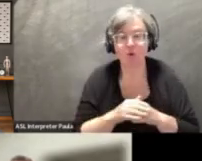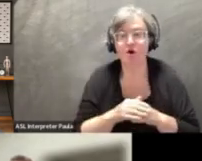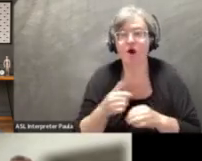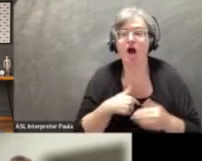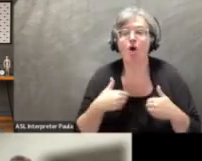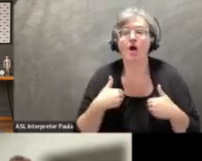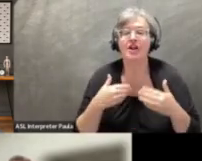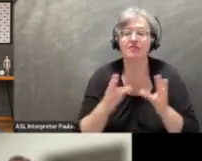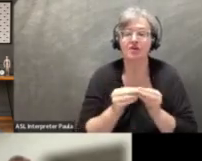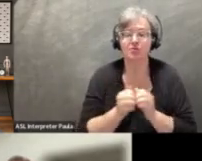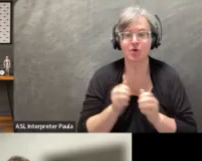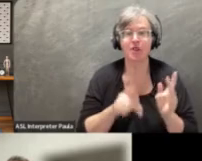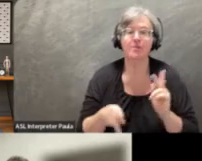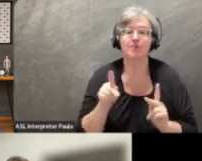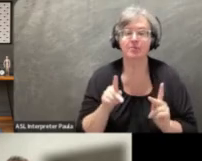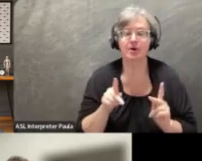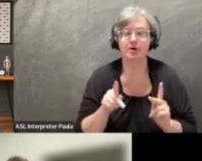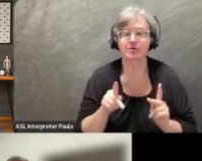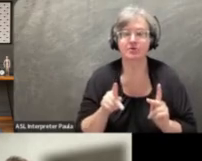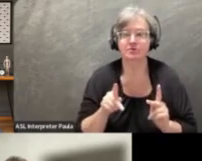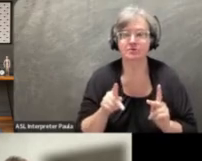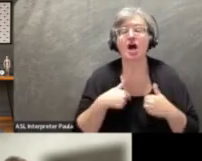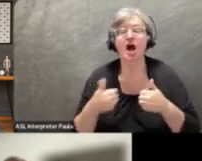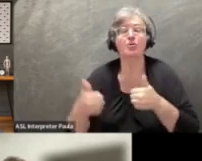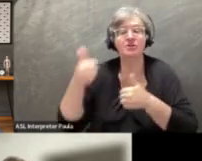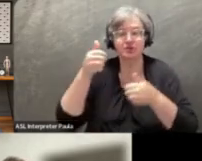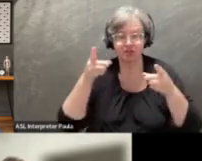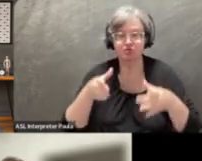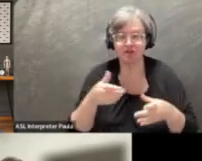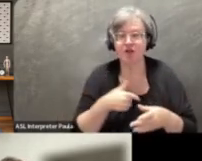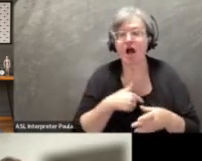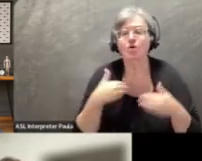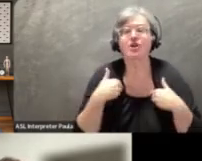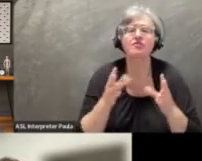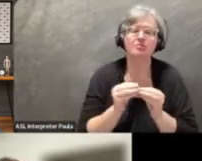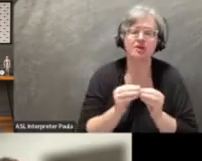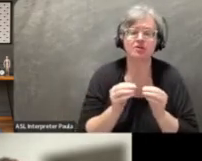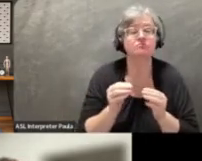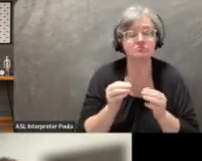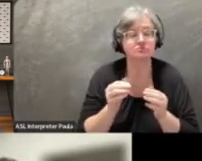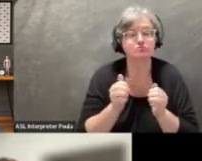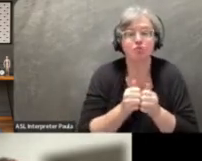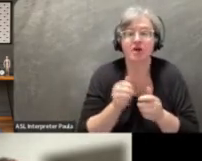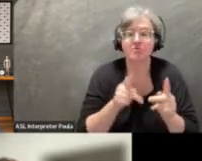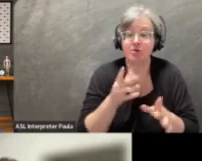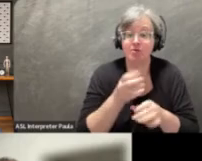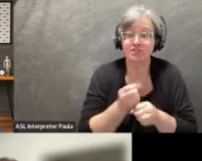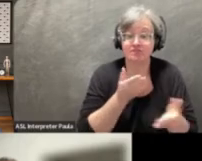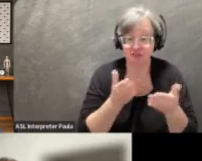with those who were as executive director. I would have meetings with people who were receiving our services and supports, and